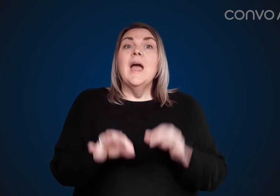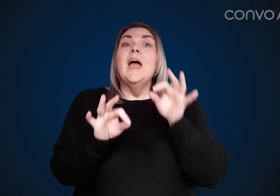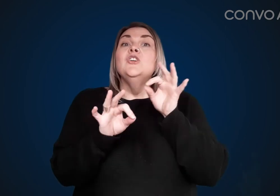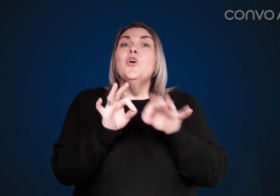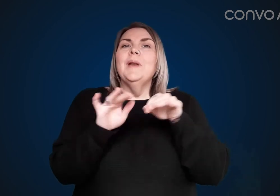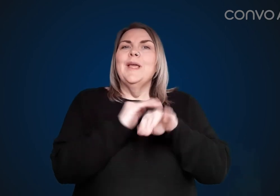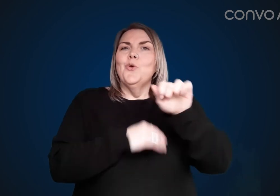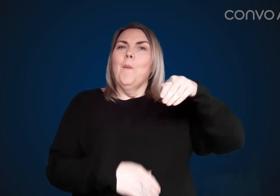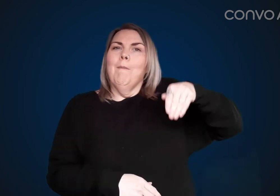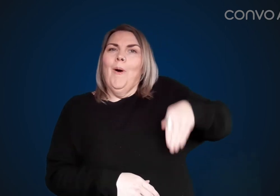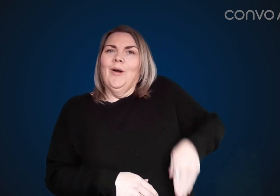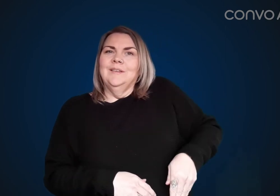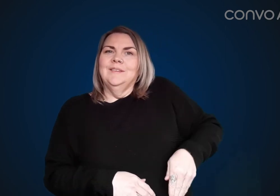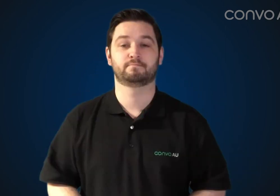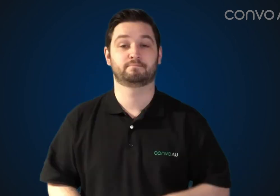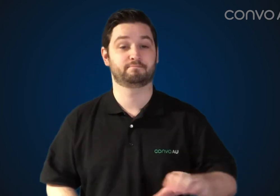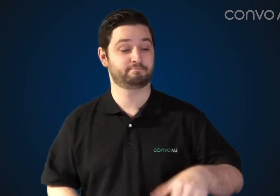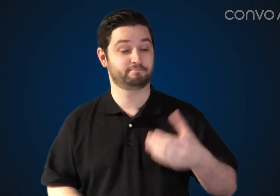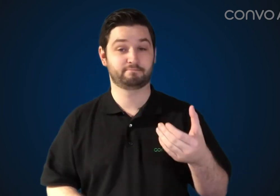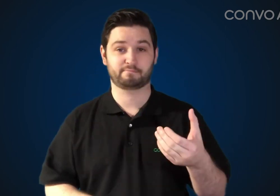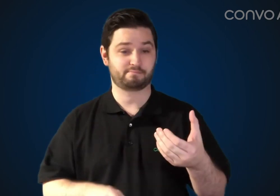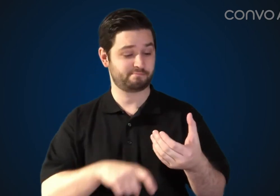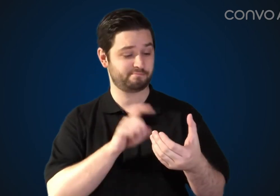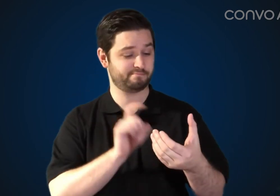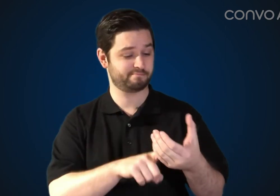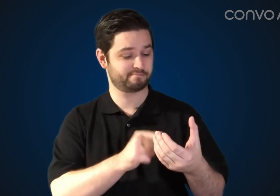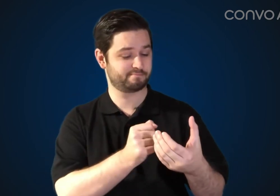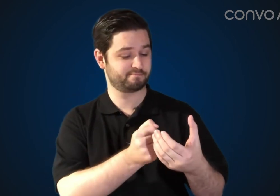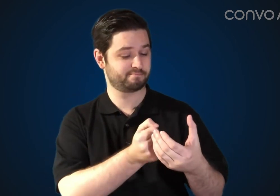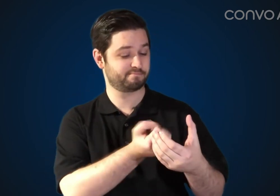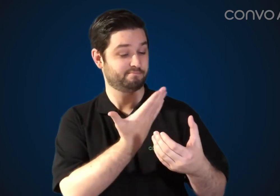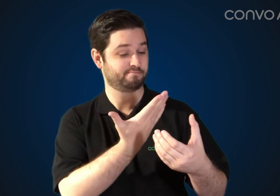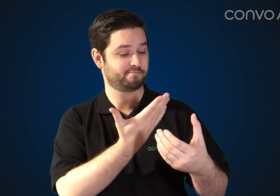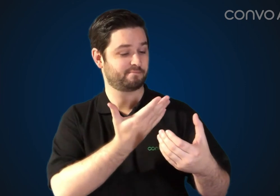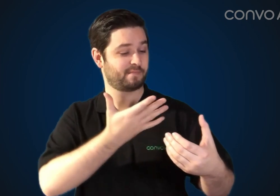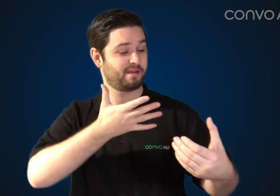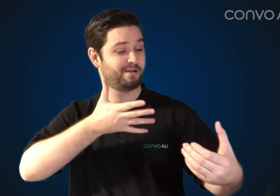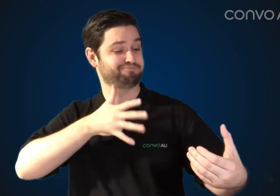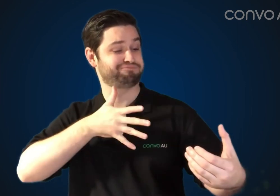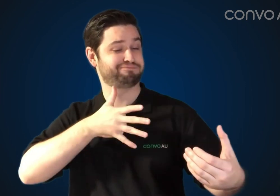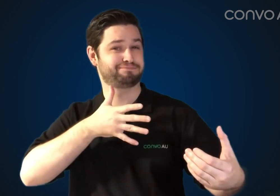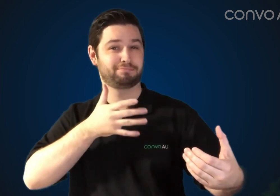An interpreter in your pocket. Open our app on your phone, connect and sign.